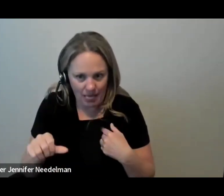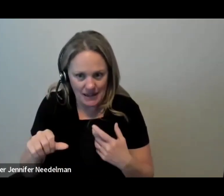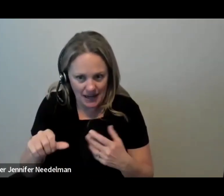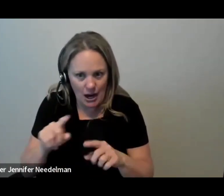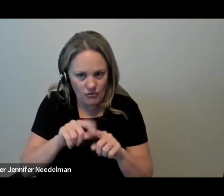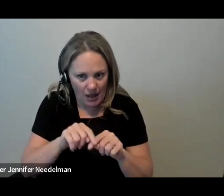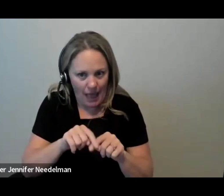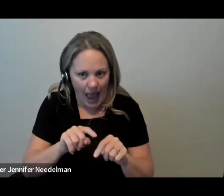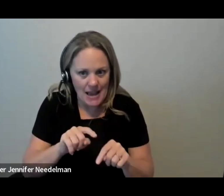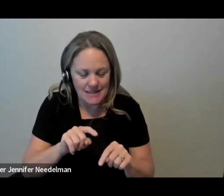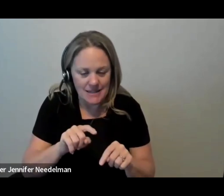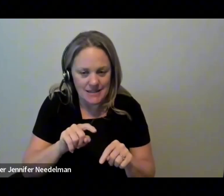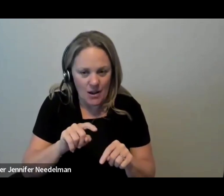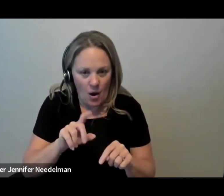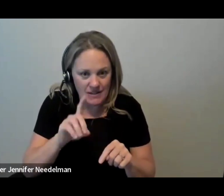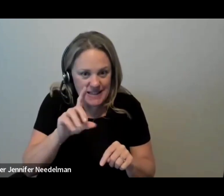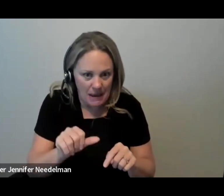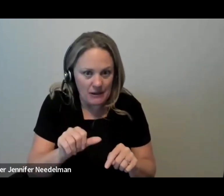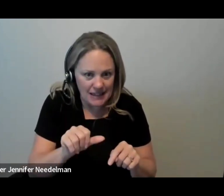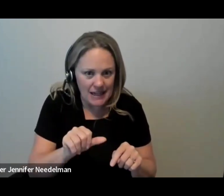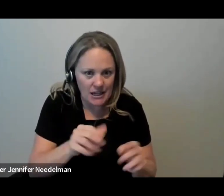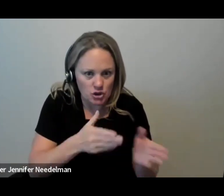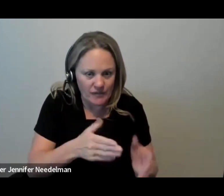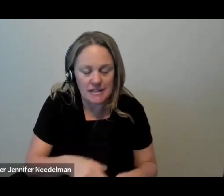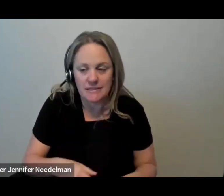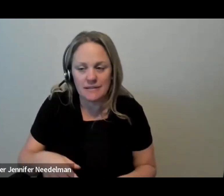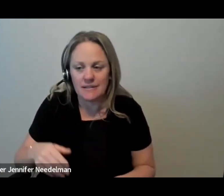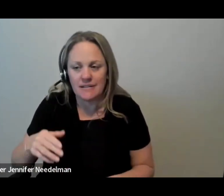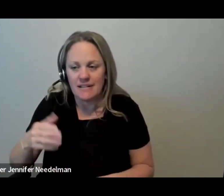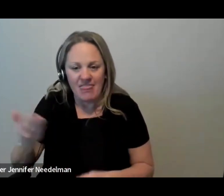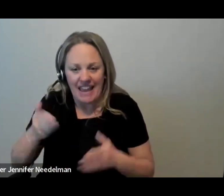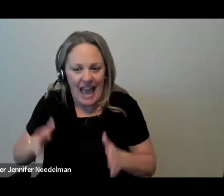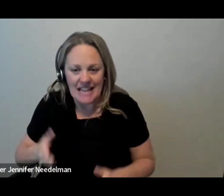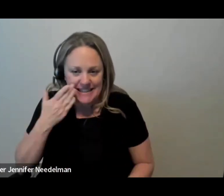Yeah. And the guest didn't know that and,